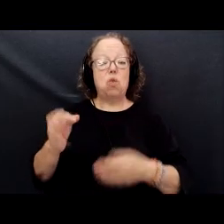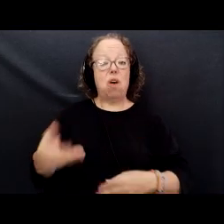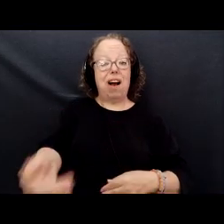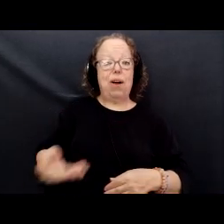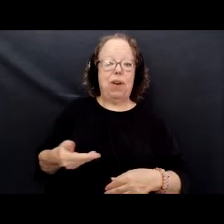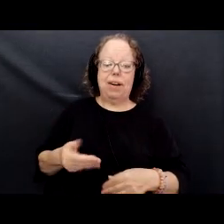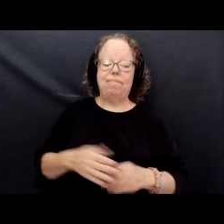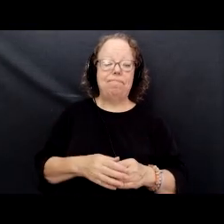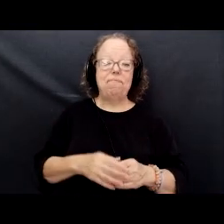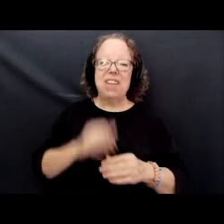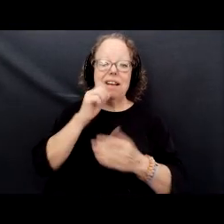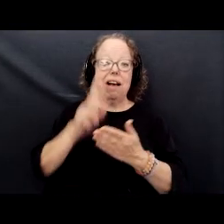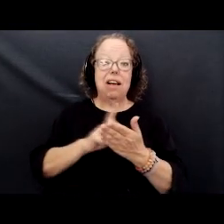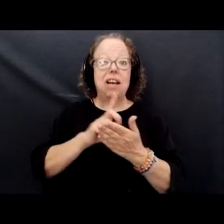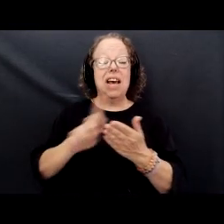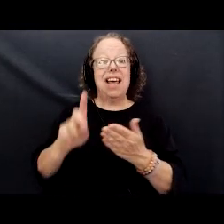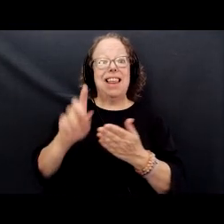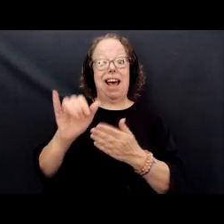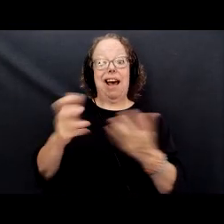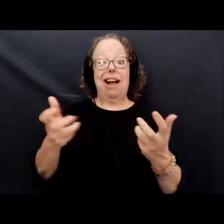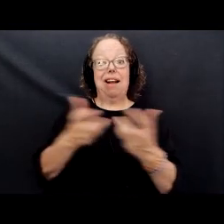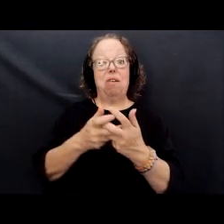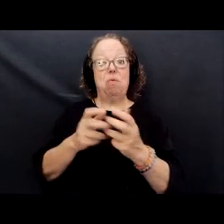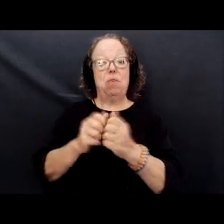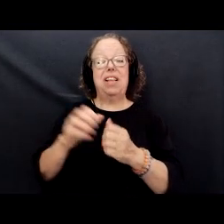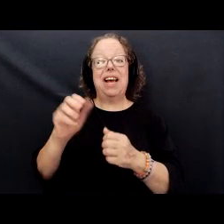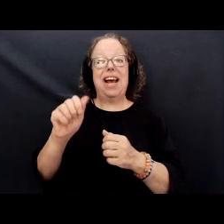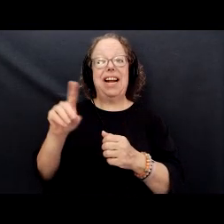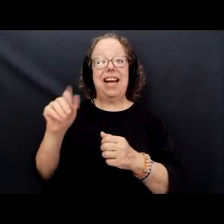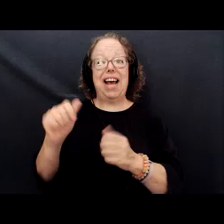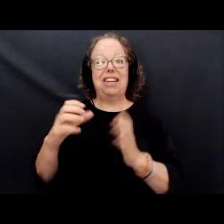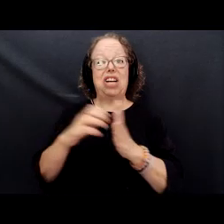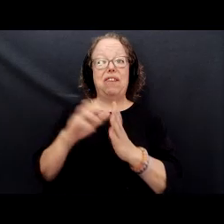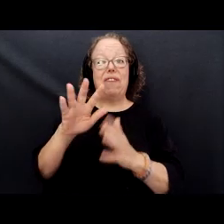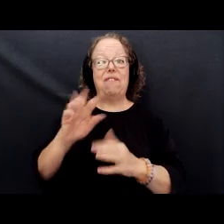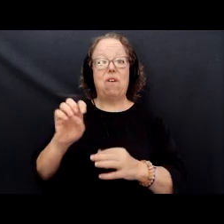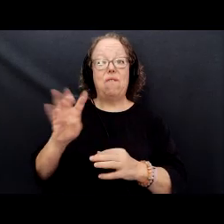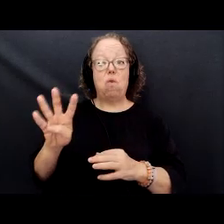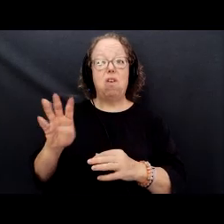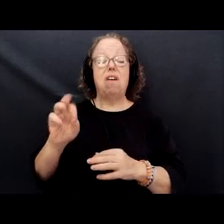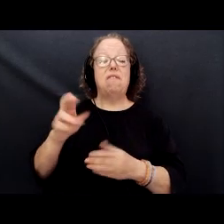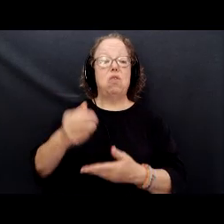This commitment is in line with the ADA section 504 of the Rehabilitation Act.